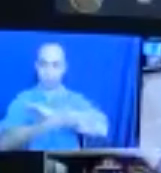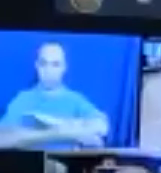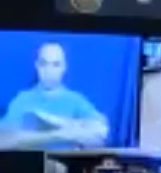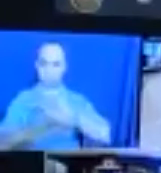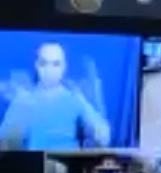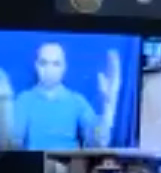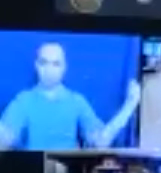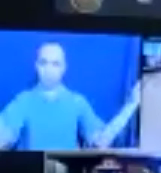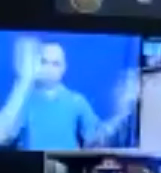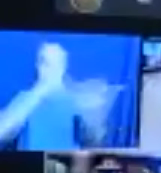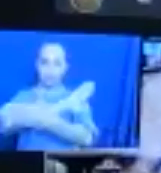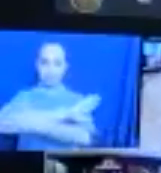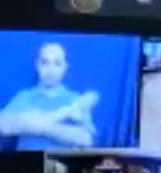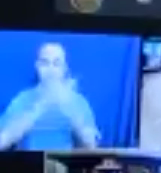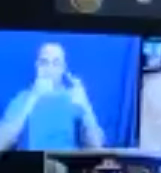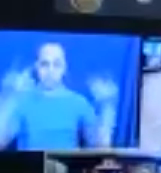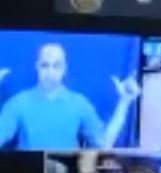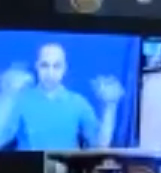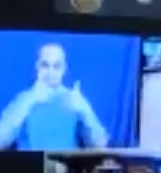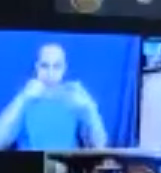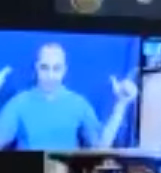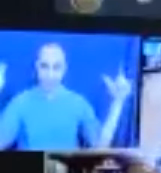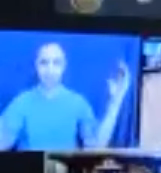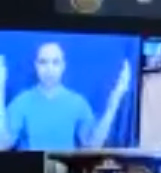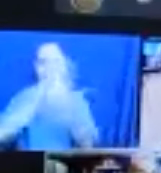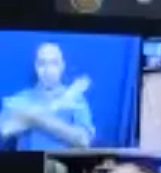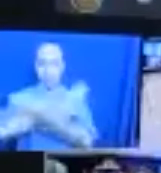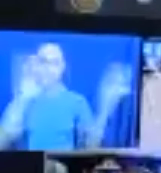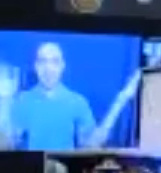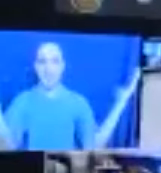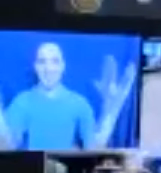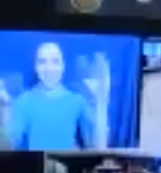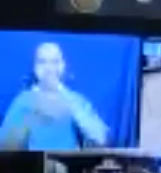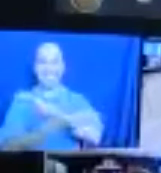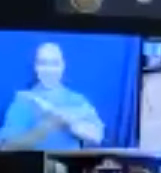NOW MAKE THEM BIGGER?